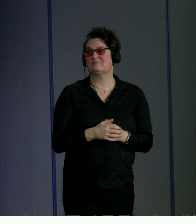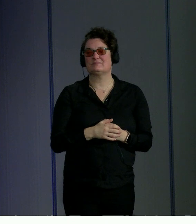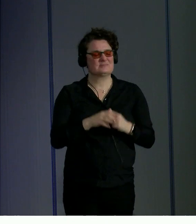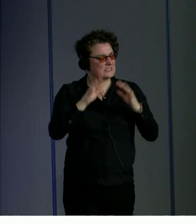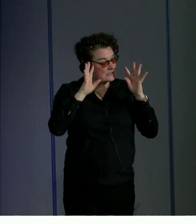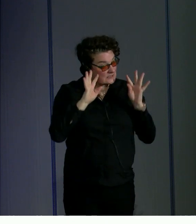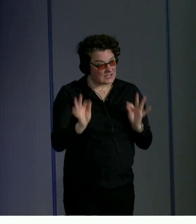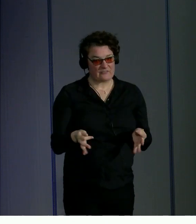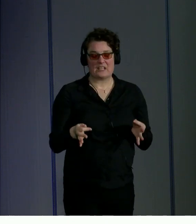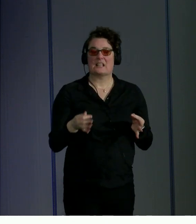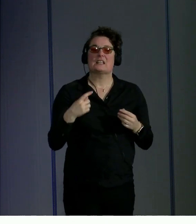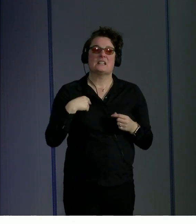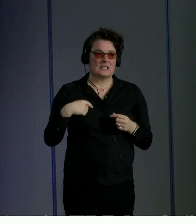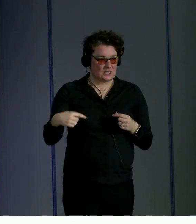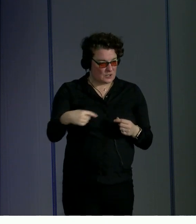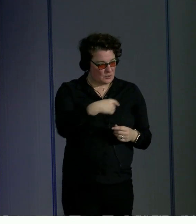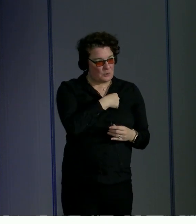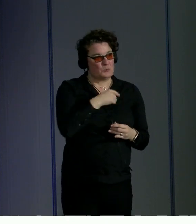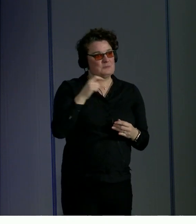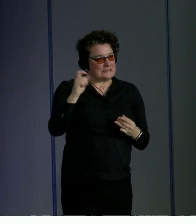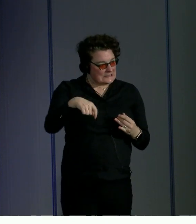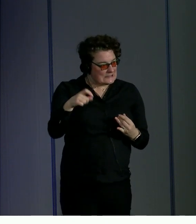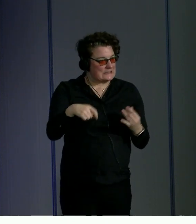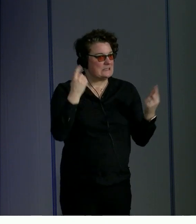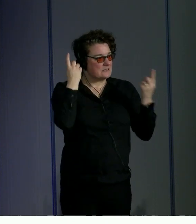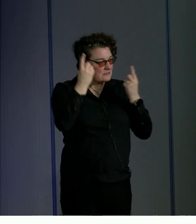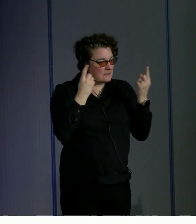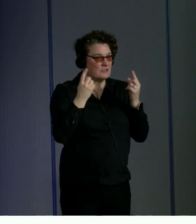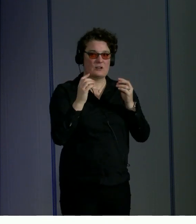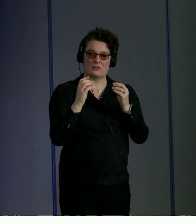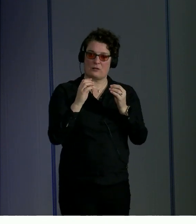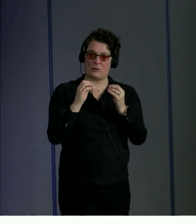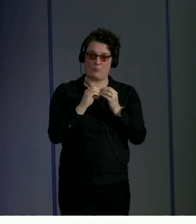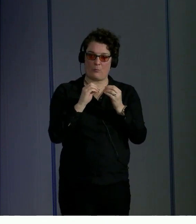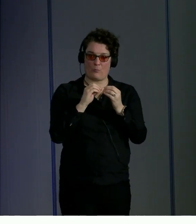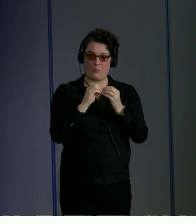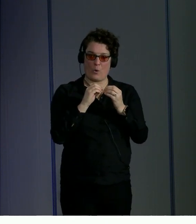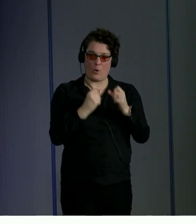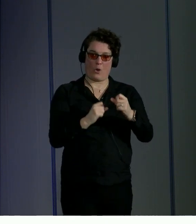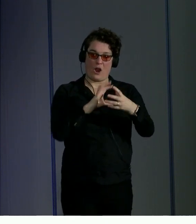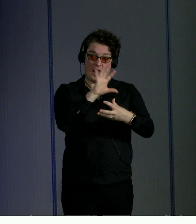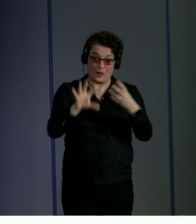definitely, we do need to be thinking more, you know, inclusively in regards to disability,